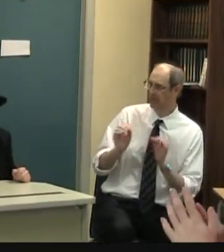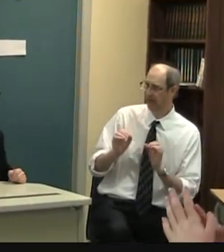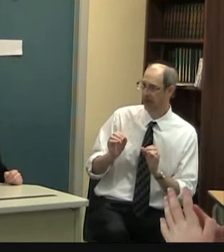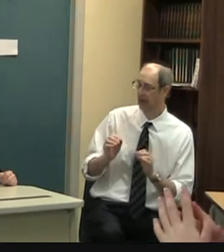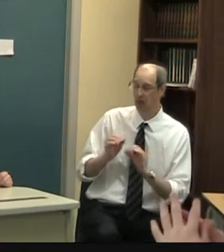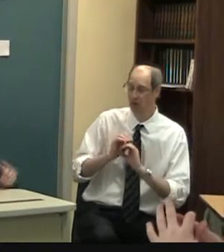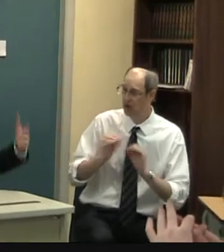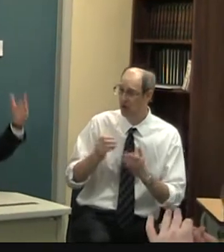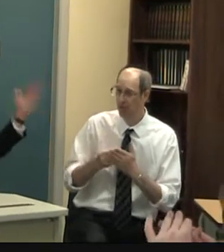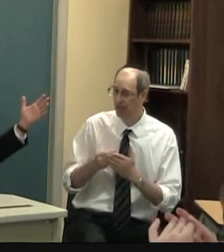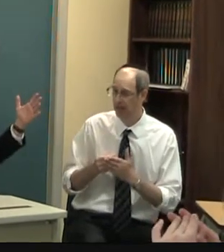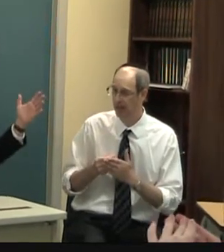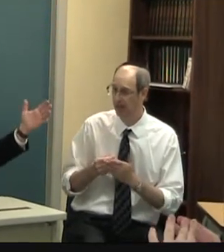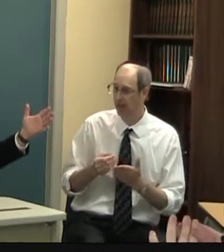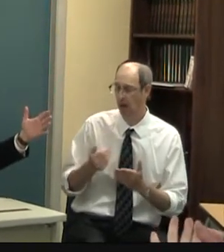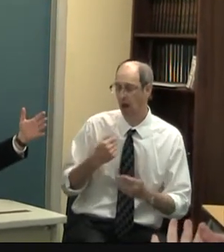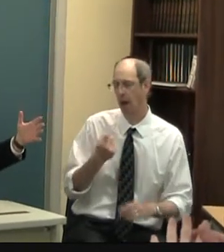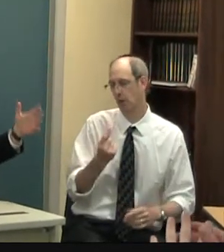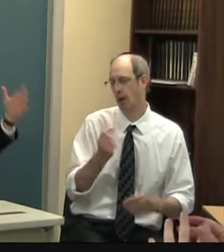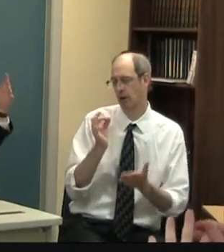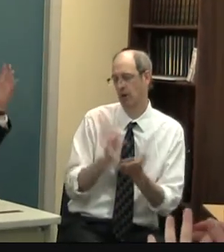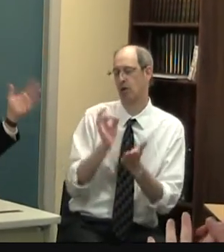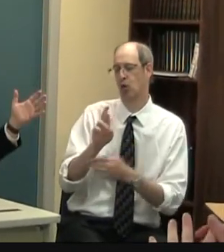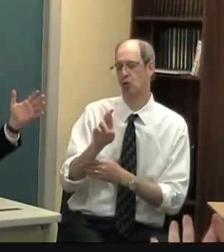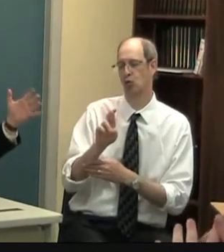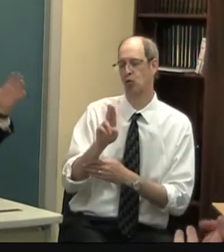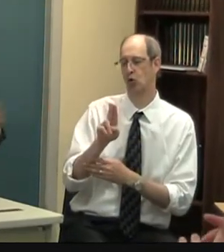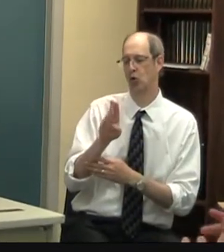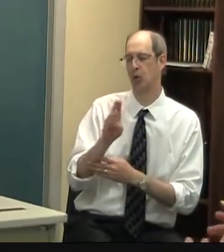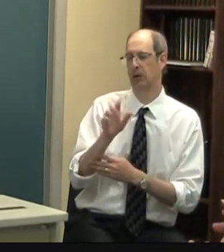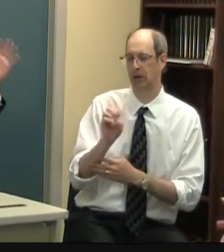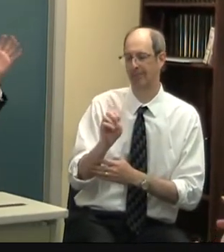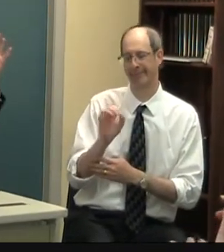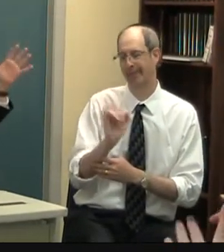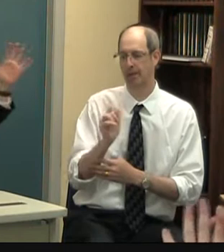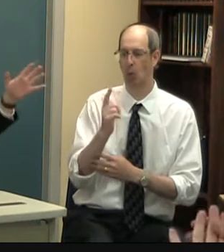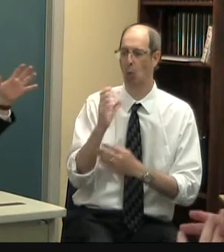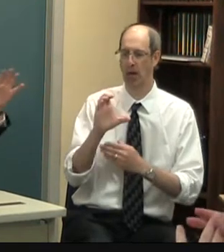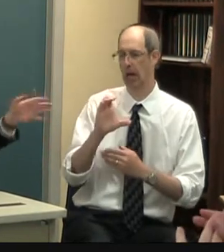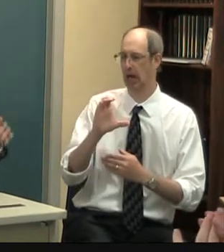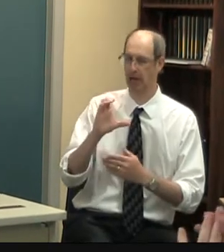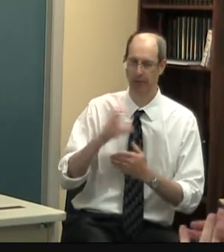So they said i have a rule but what is the ruble the ruble is like a hundred dollars i mean that's like my Entire fortune isn't